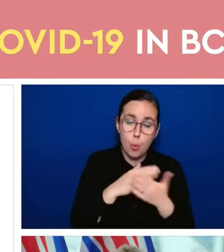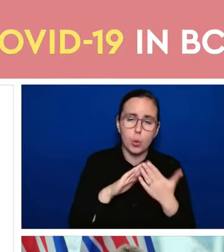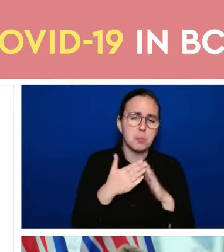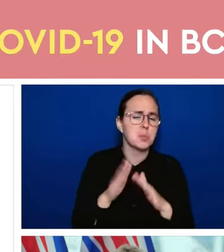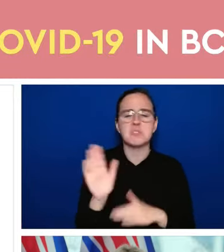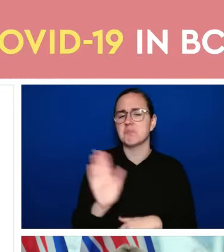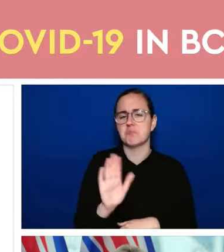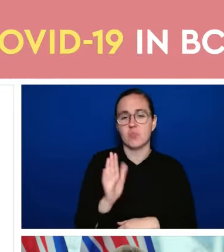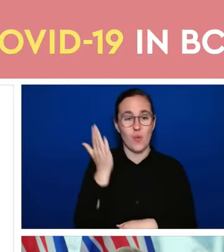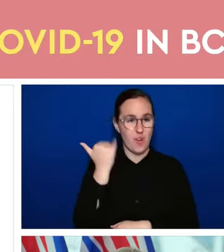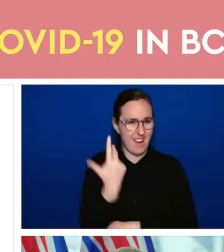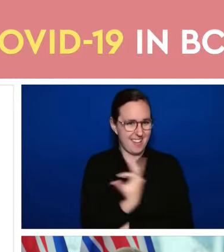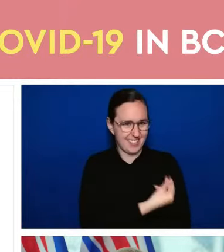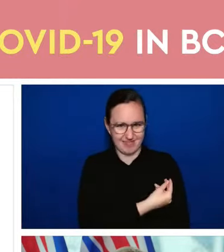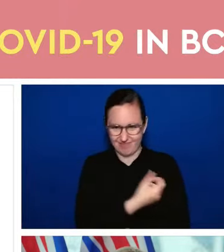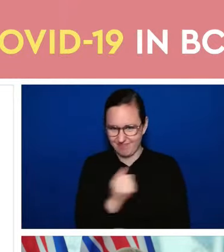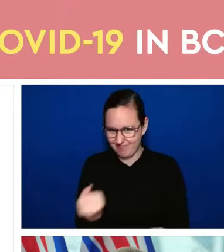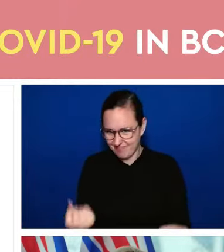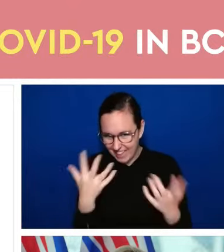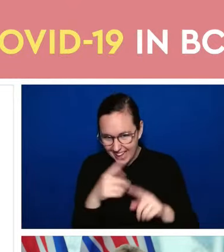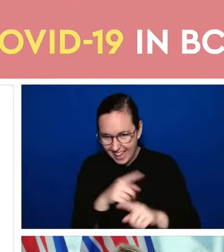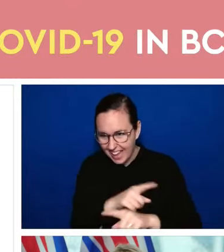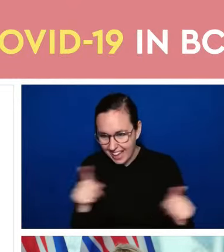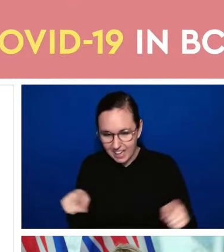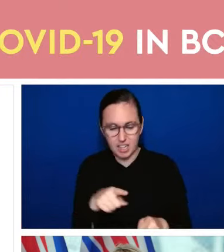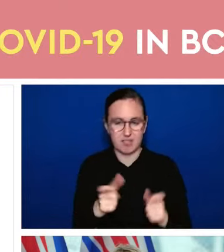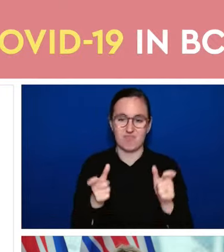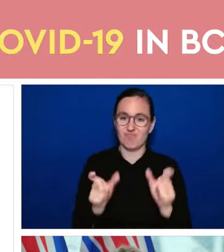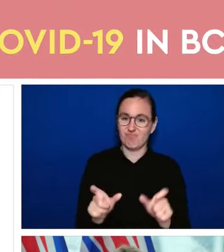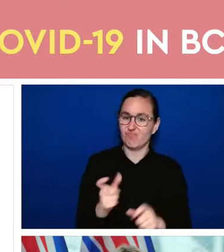treatments involve offer